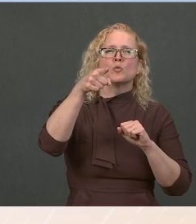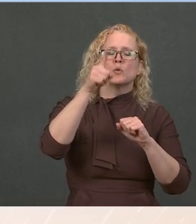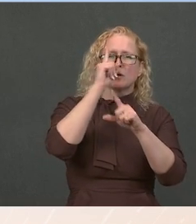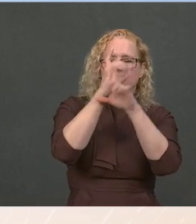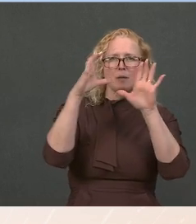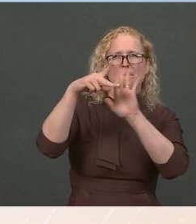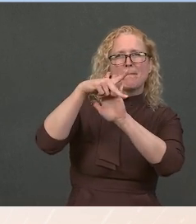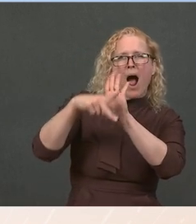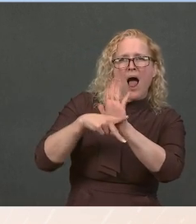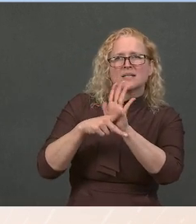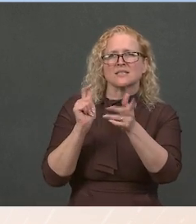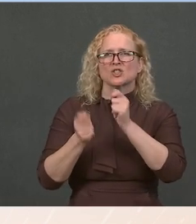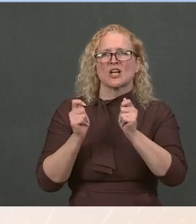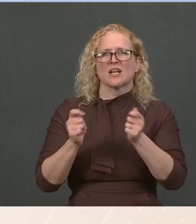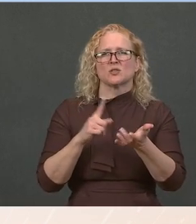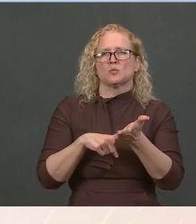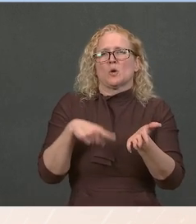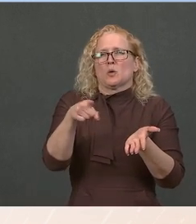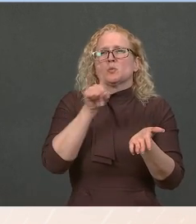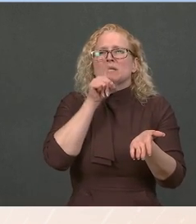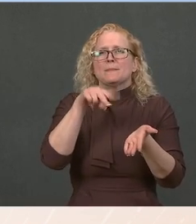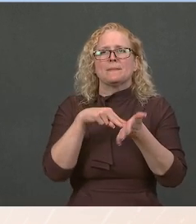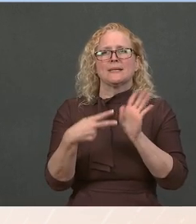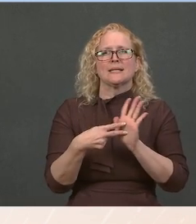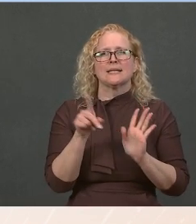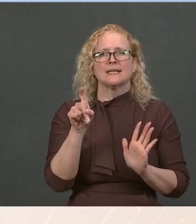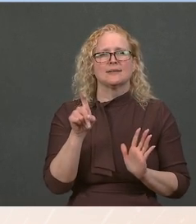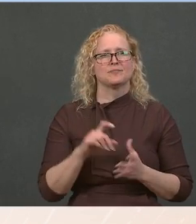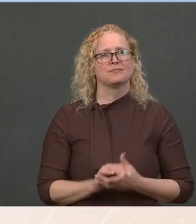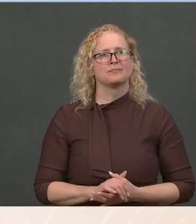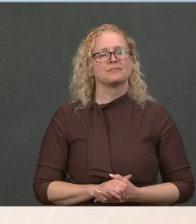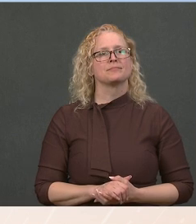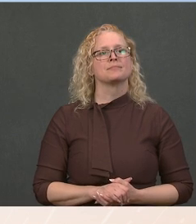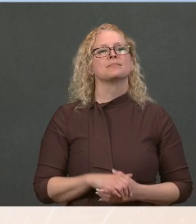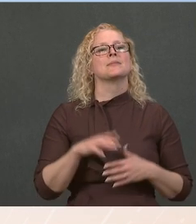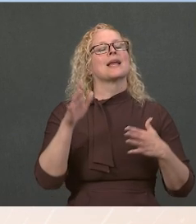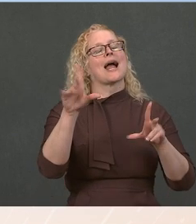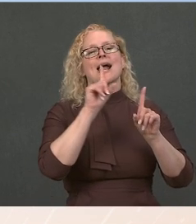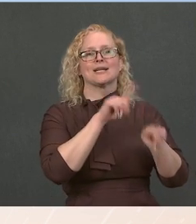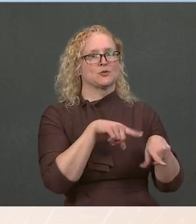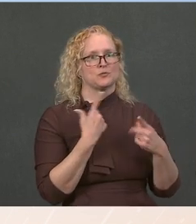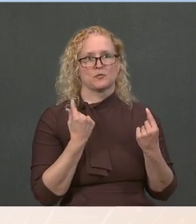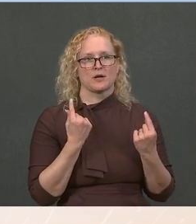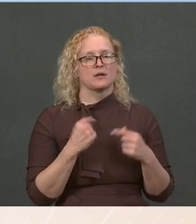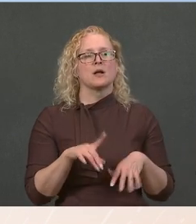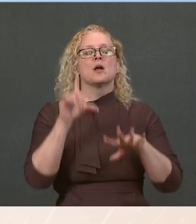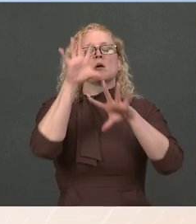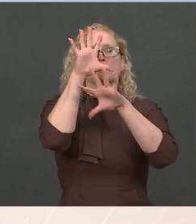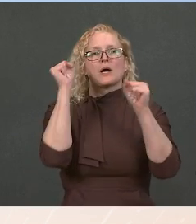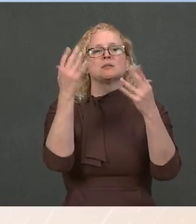and wants to be a leader not just here -- right? -- as President of the United States, but globally. And I think that's what you've seen